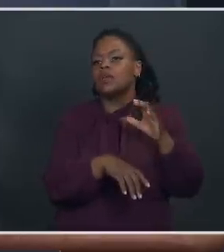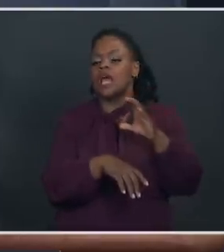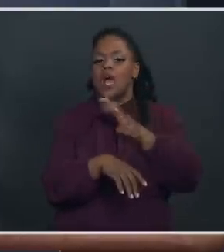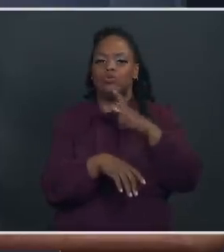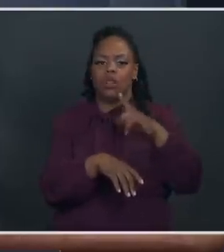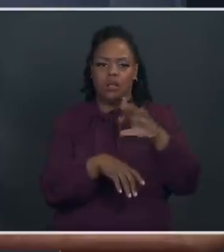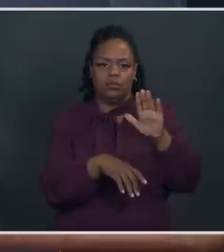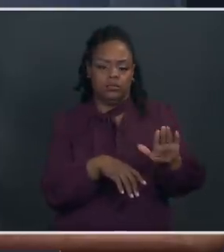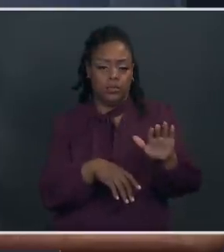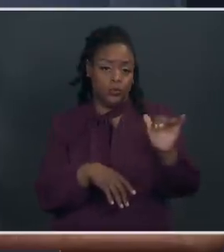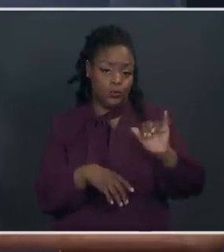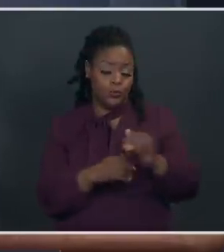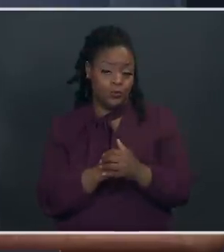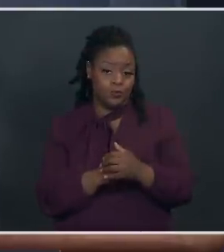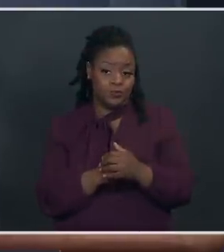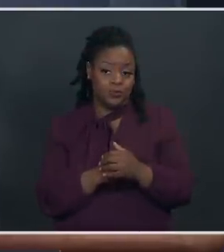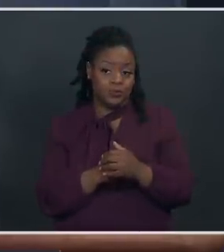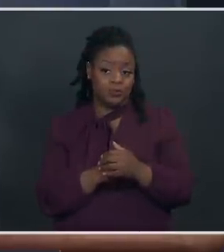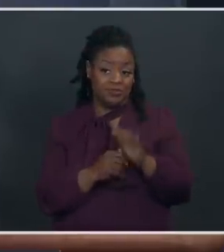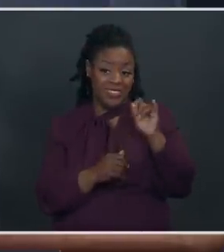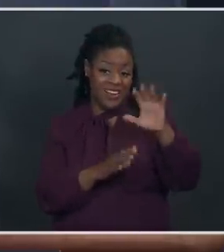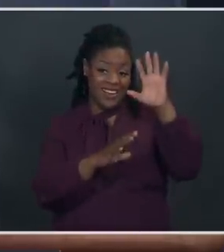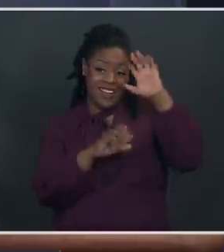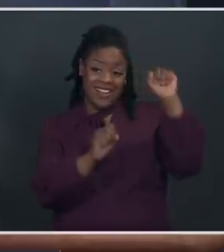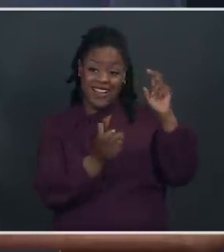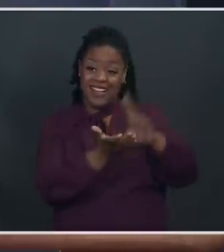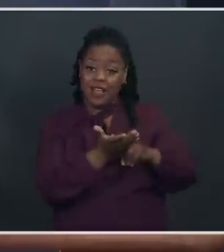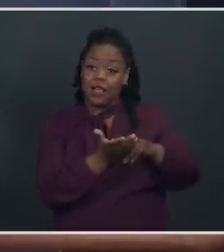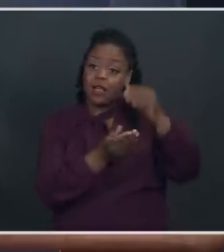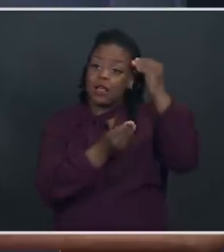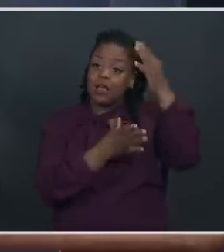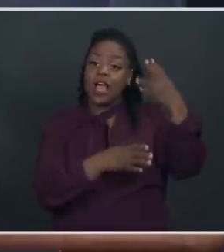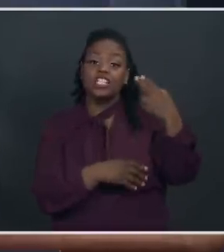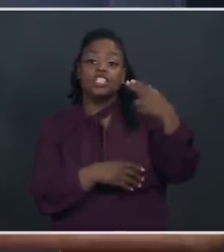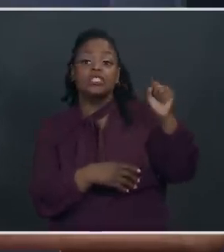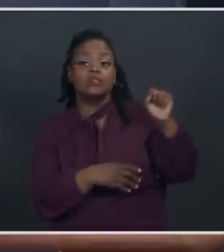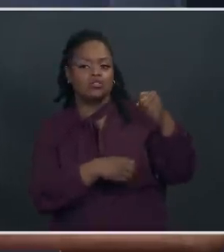to create an Office of Climate Change and Health Equity because, after all, climate change